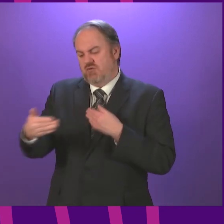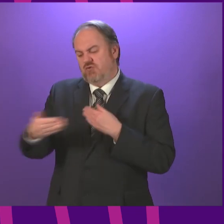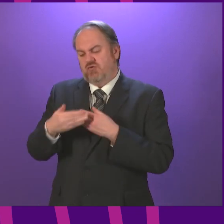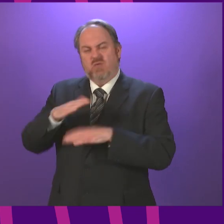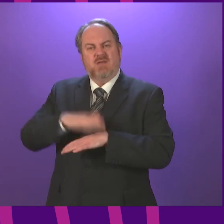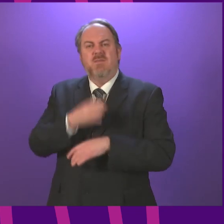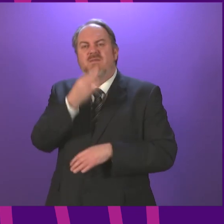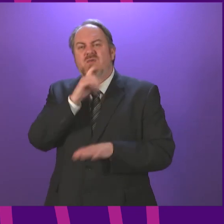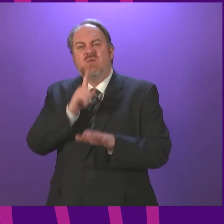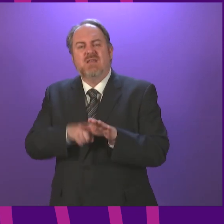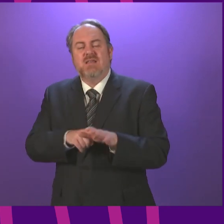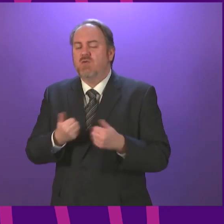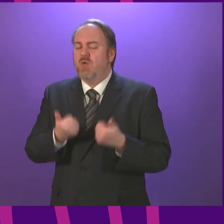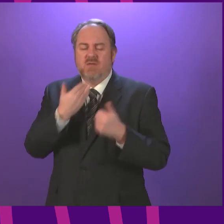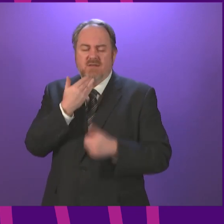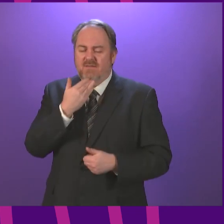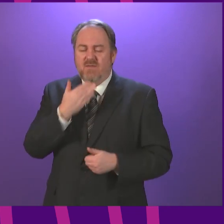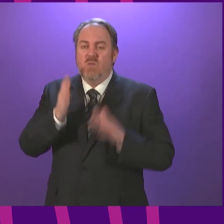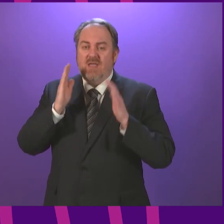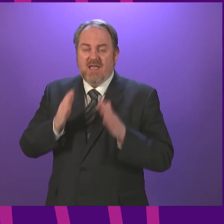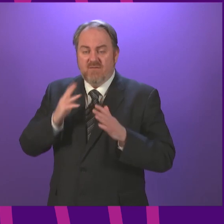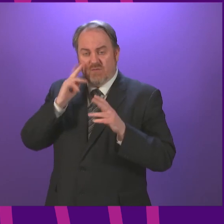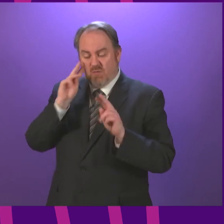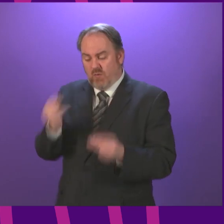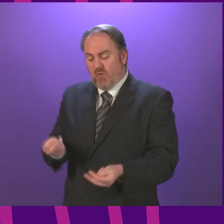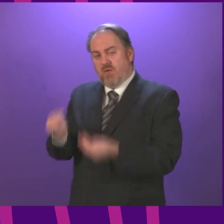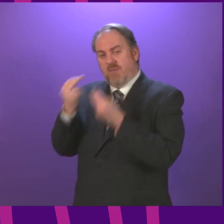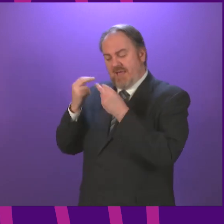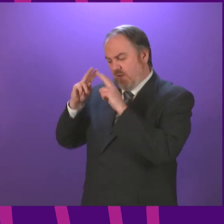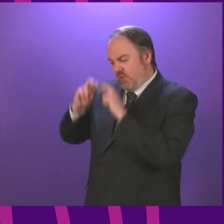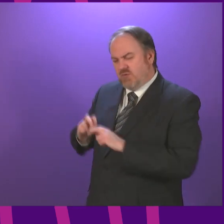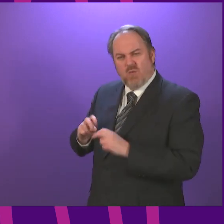we need to know what has gone wrong here, and in other such interventions.